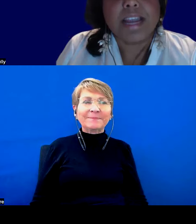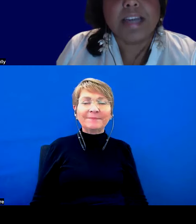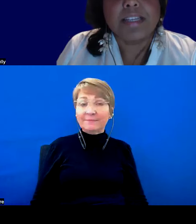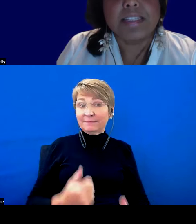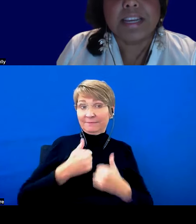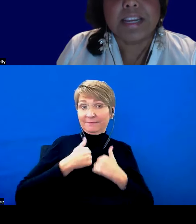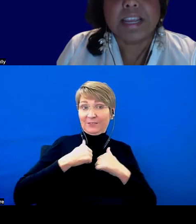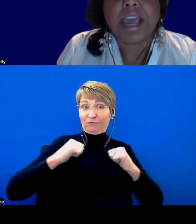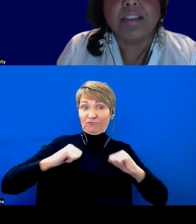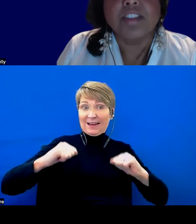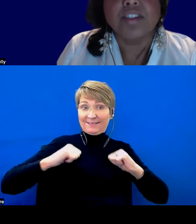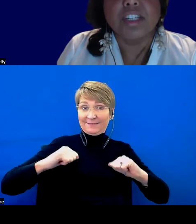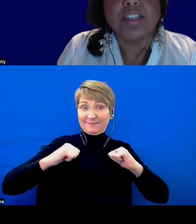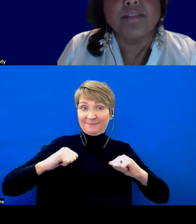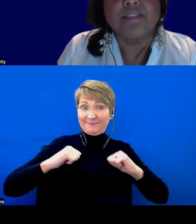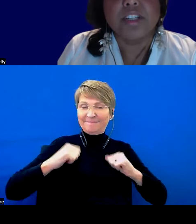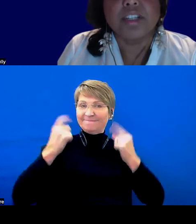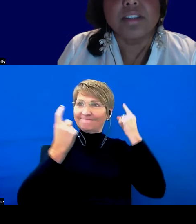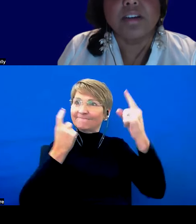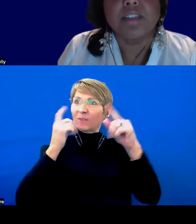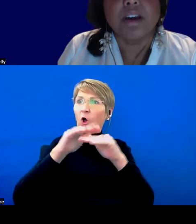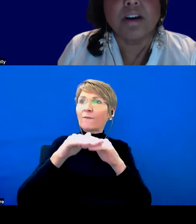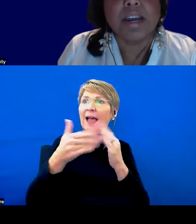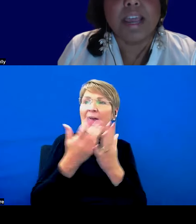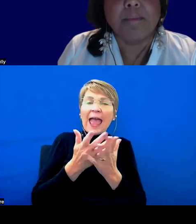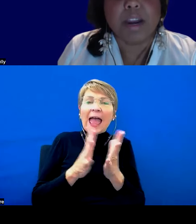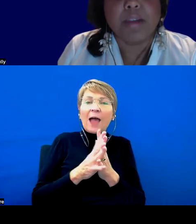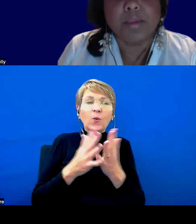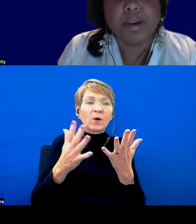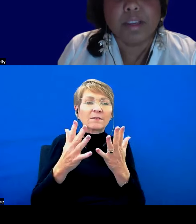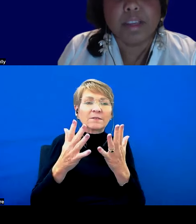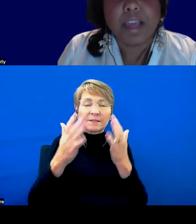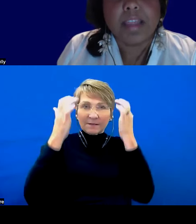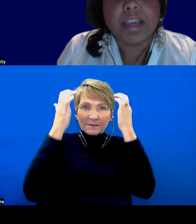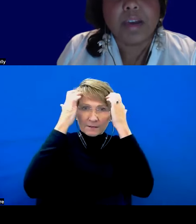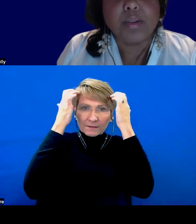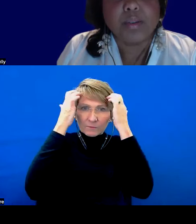understanding how the structures and functions of the eye and brain work.